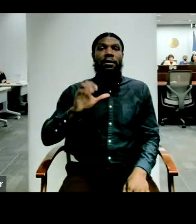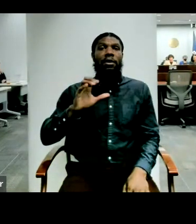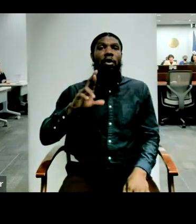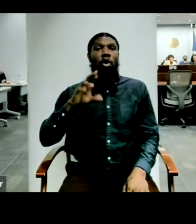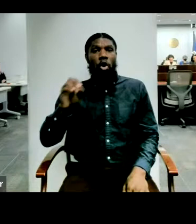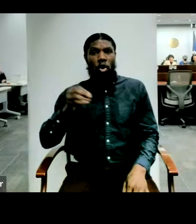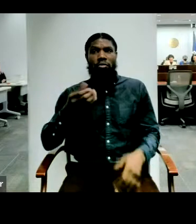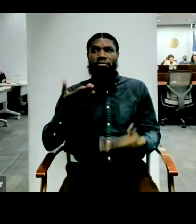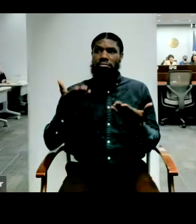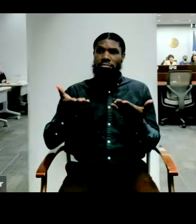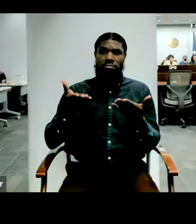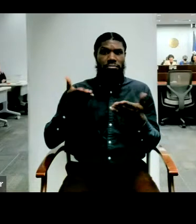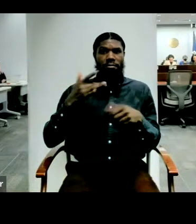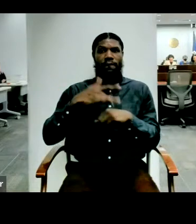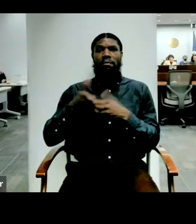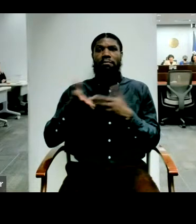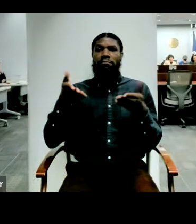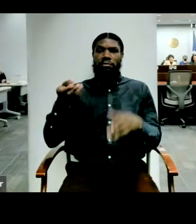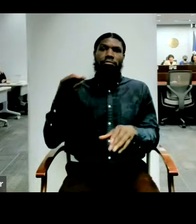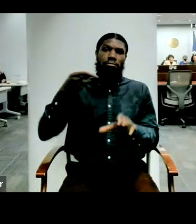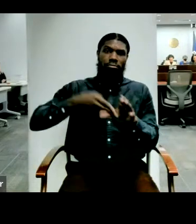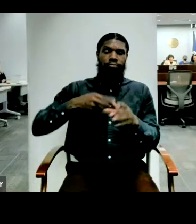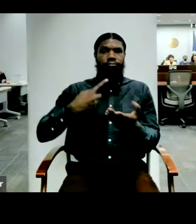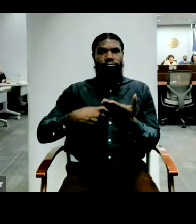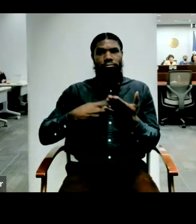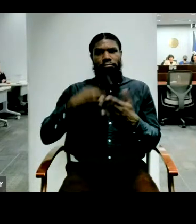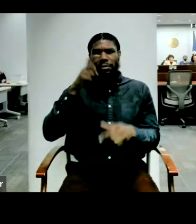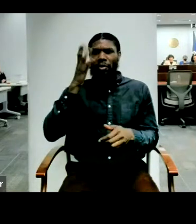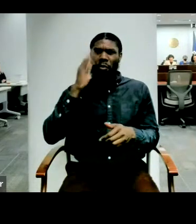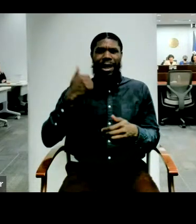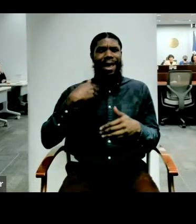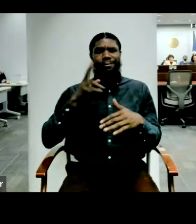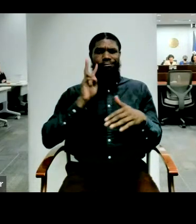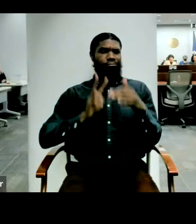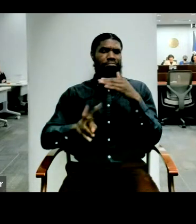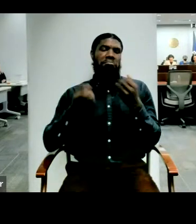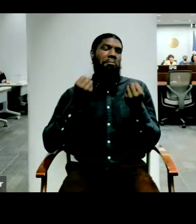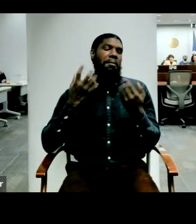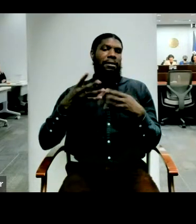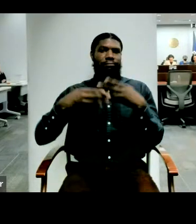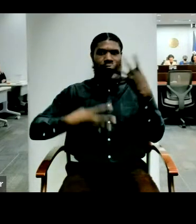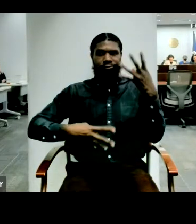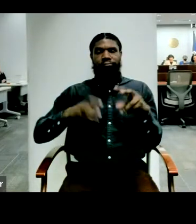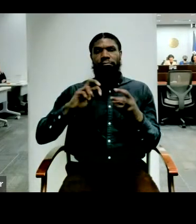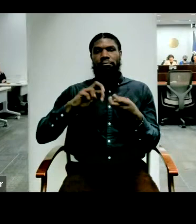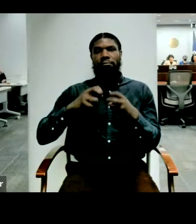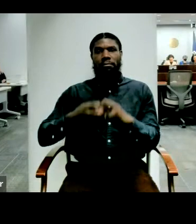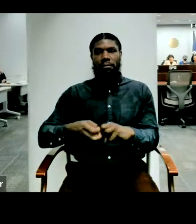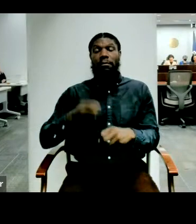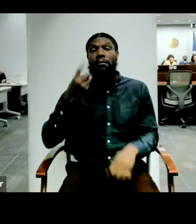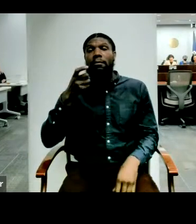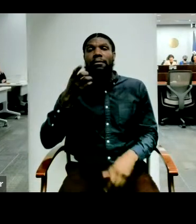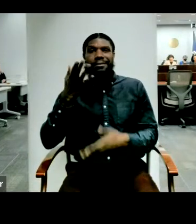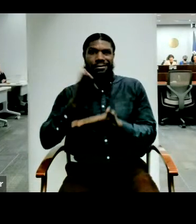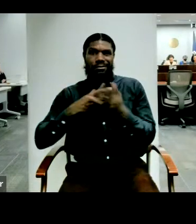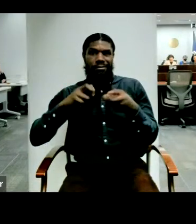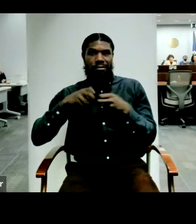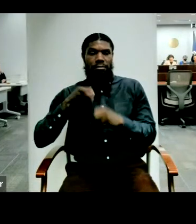what can be avoided because they are, they are going to be inherent problems there. Some of those problems are going to be directly from the managers who are overseeing